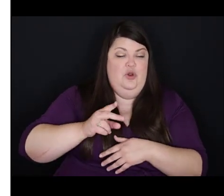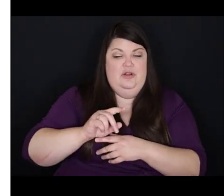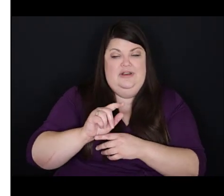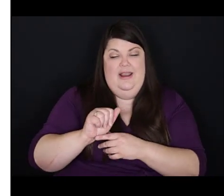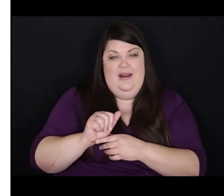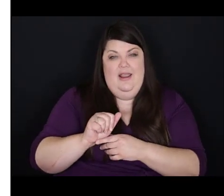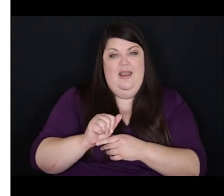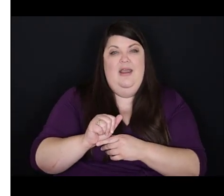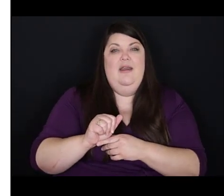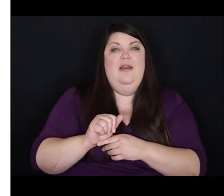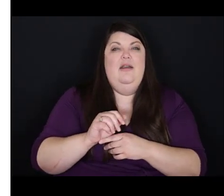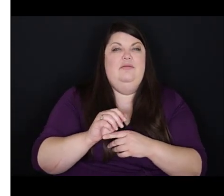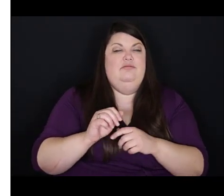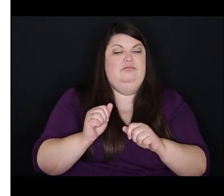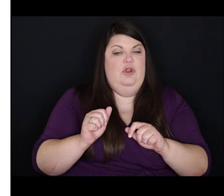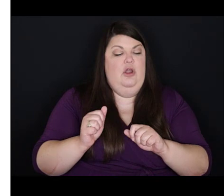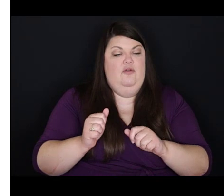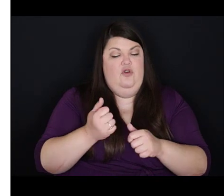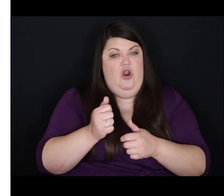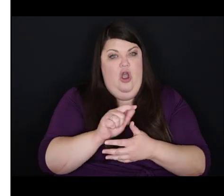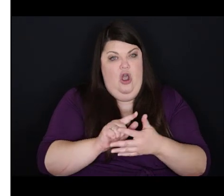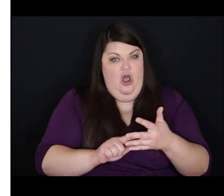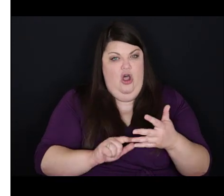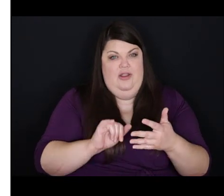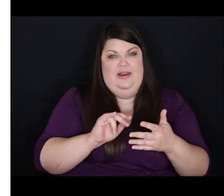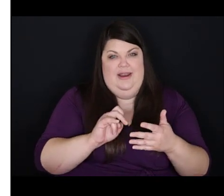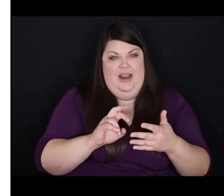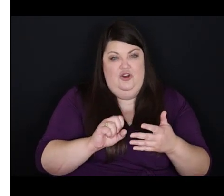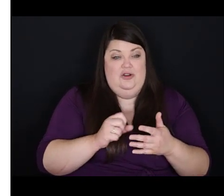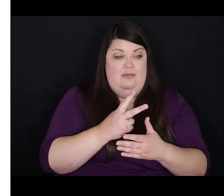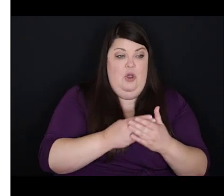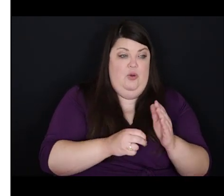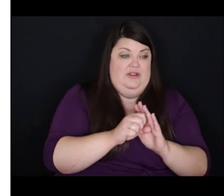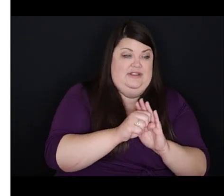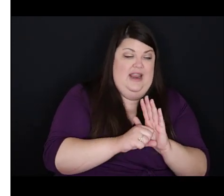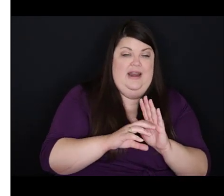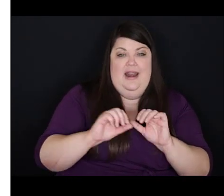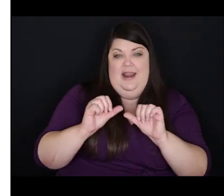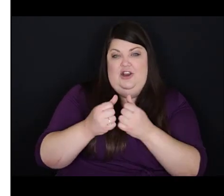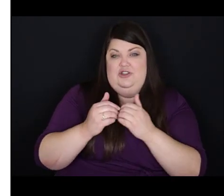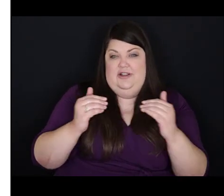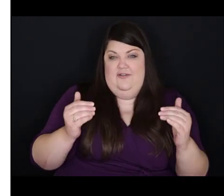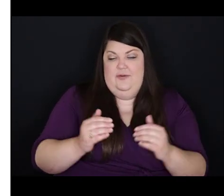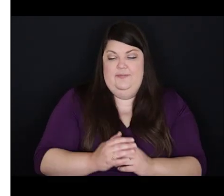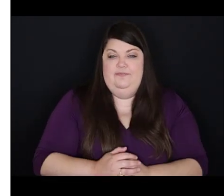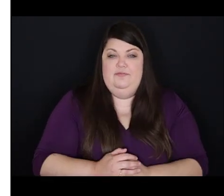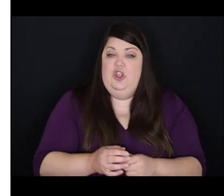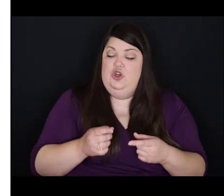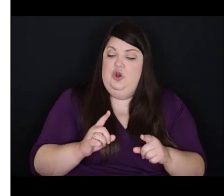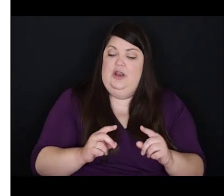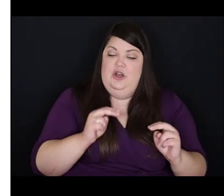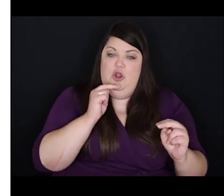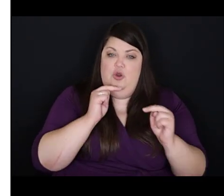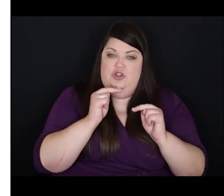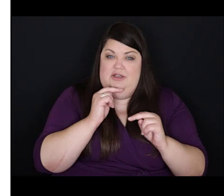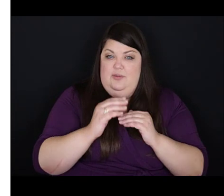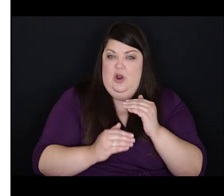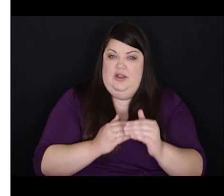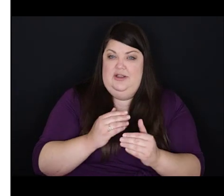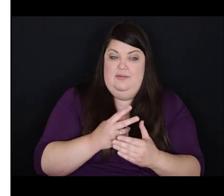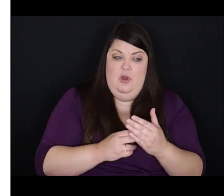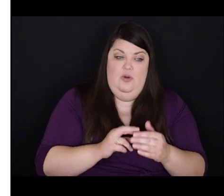indicators at both the State and agency level. During the negotiation process, both RSA and the